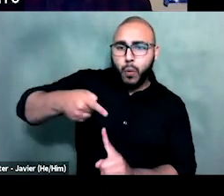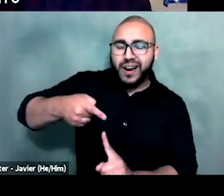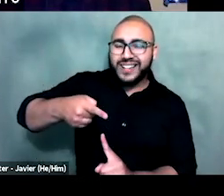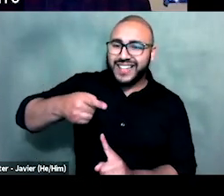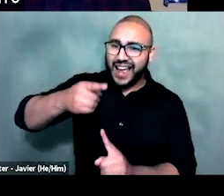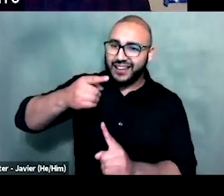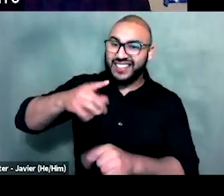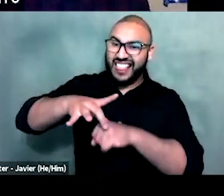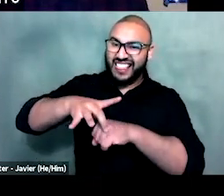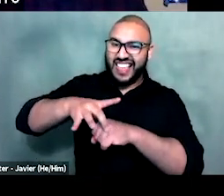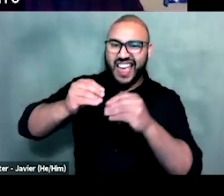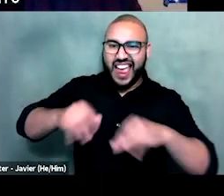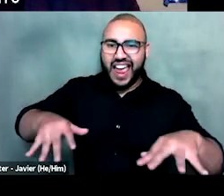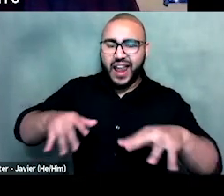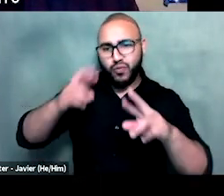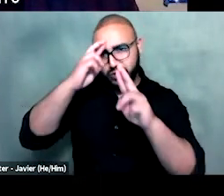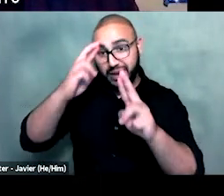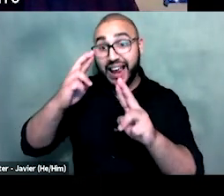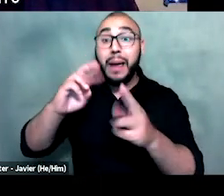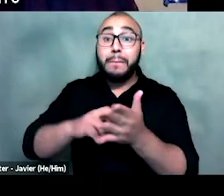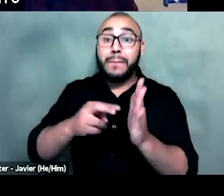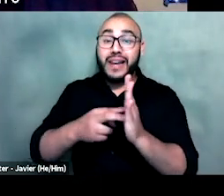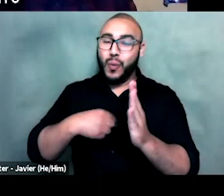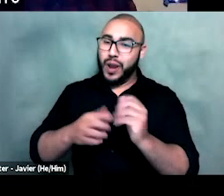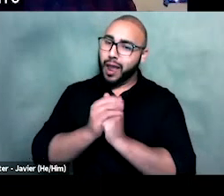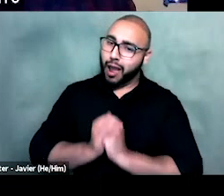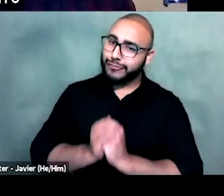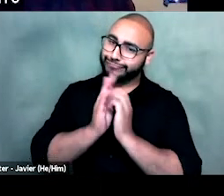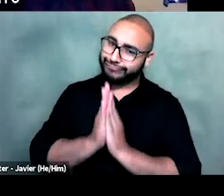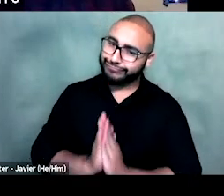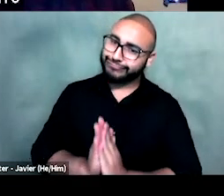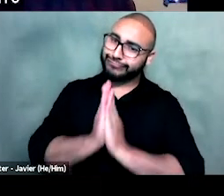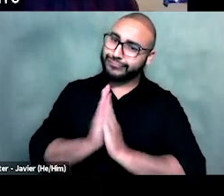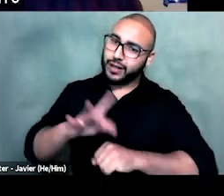deep respect for the earth. We don't pray to the earth. Right. Often we pray to the